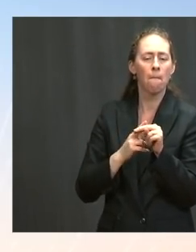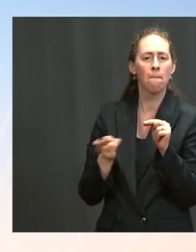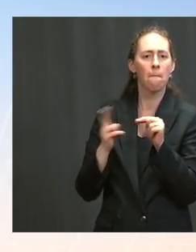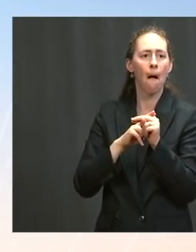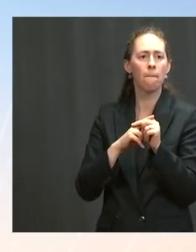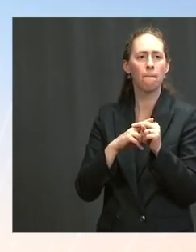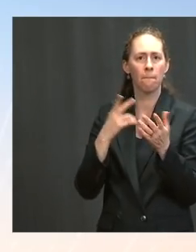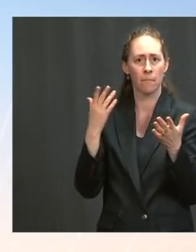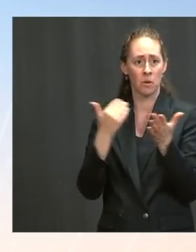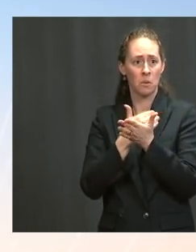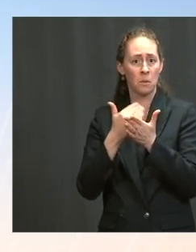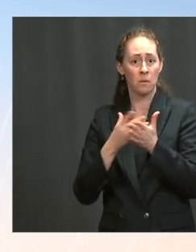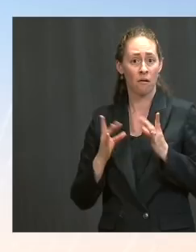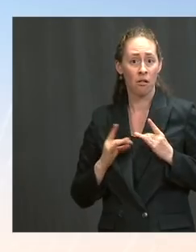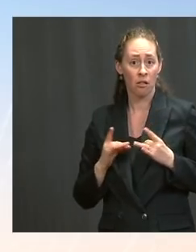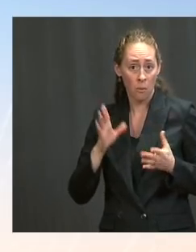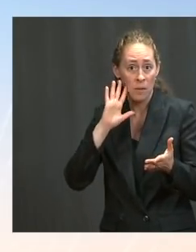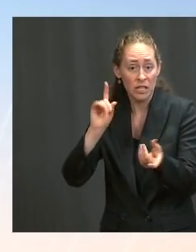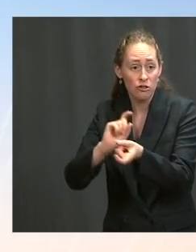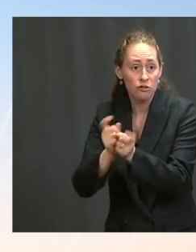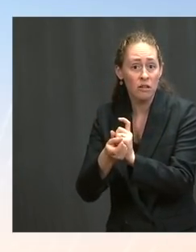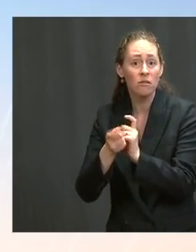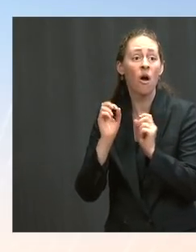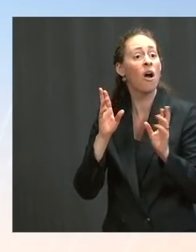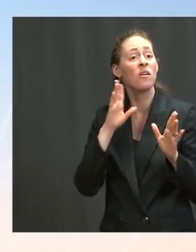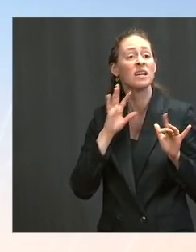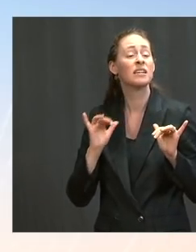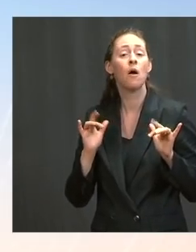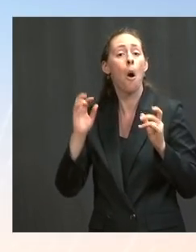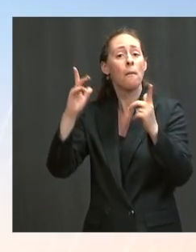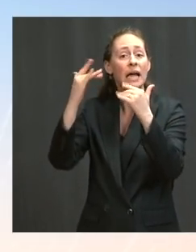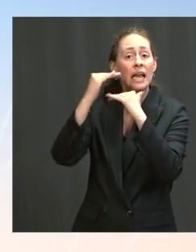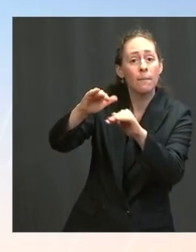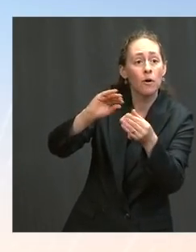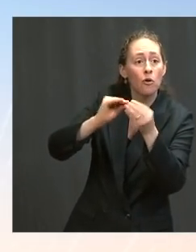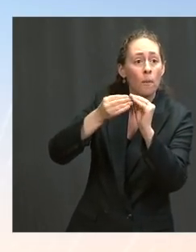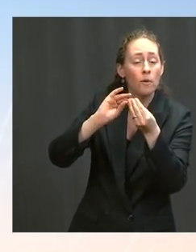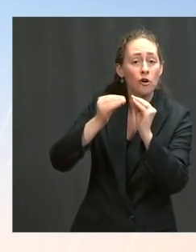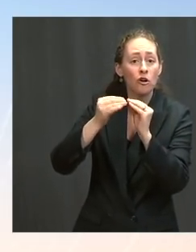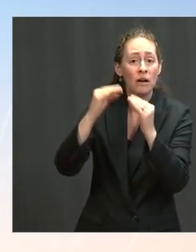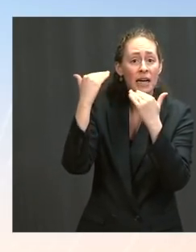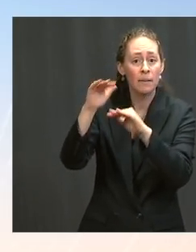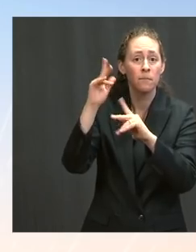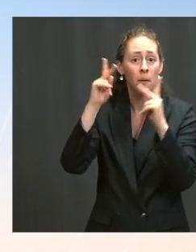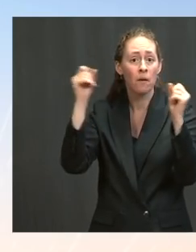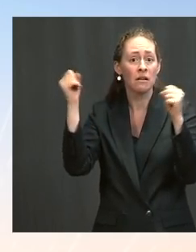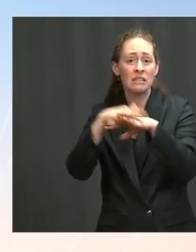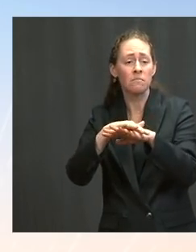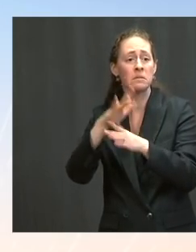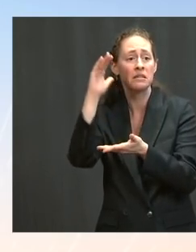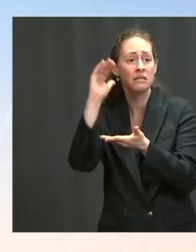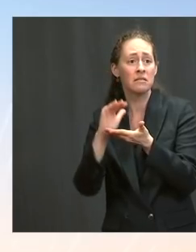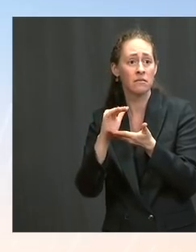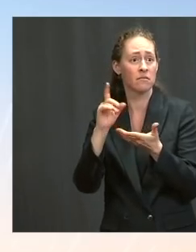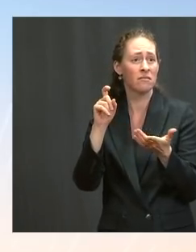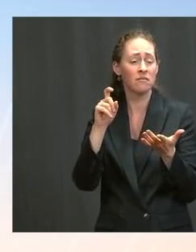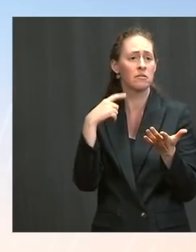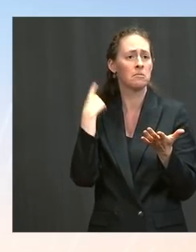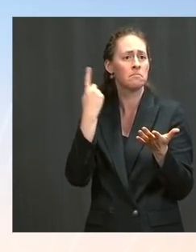or curb it or limit it in some way? Ms. Psaki: I don't -- The Press: And especially because the people who are coming to events like this do tend to be young people.